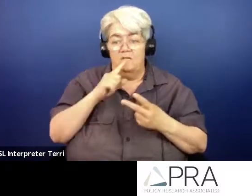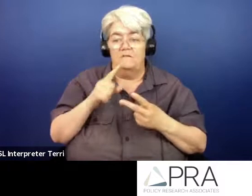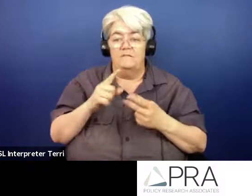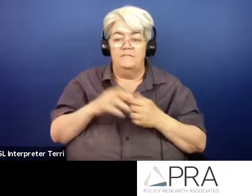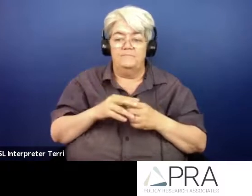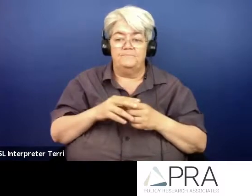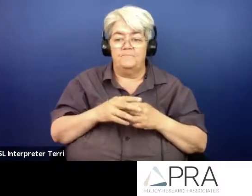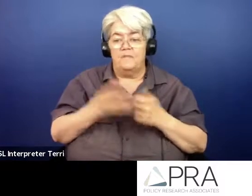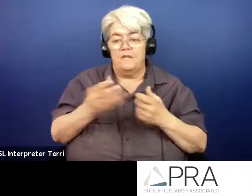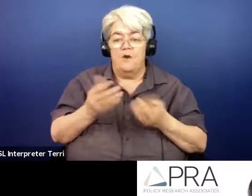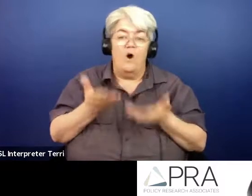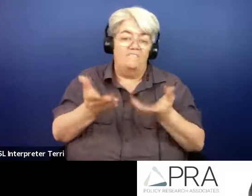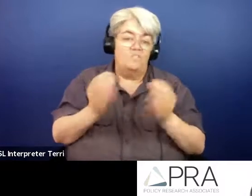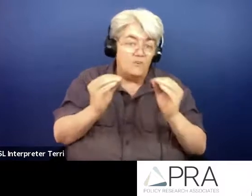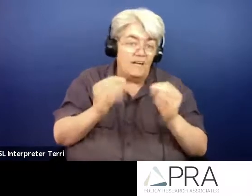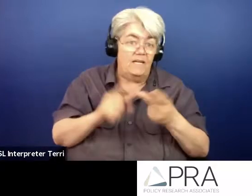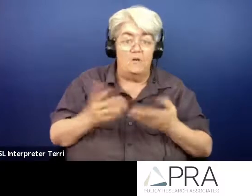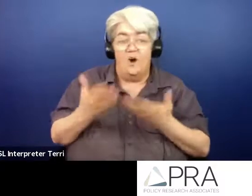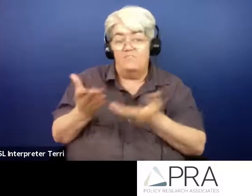and offer suggestions for what